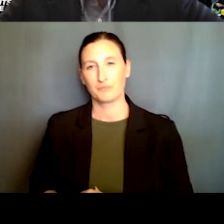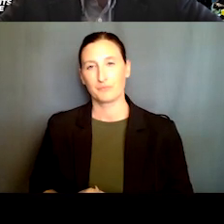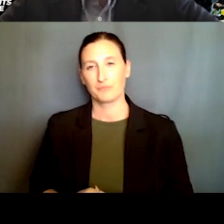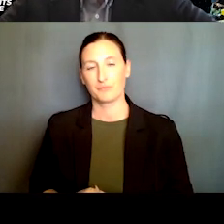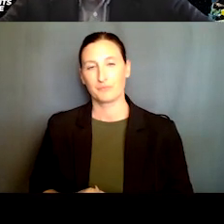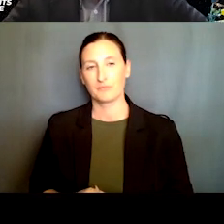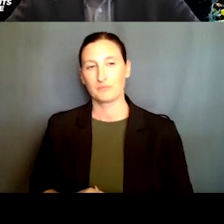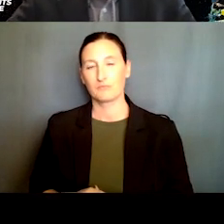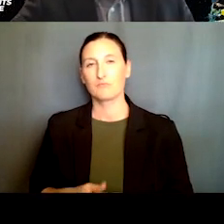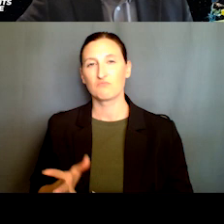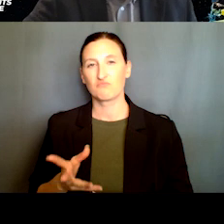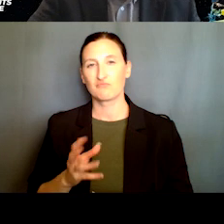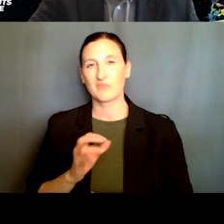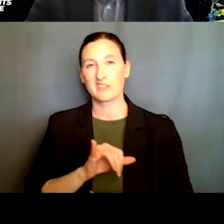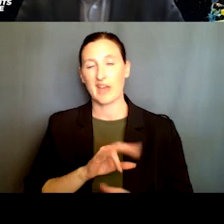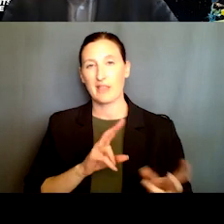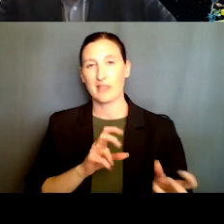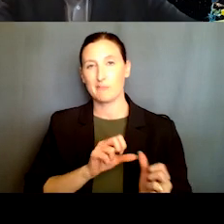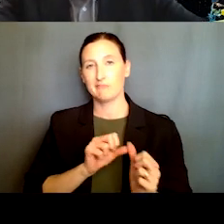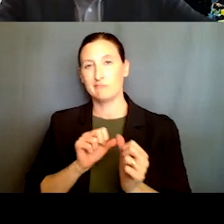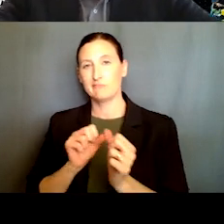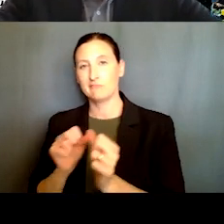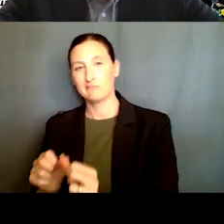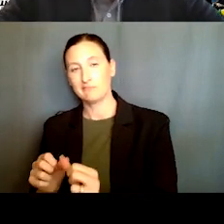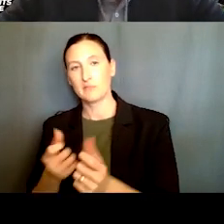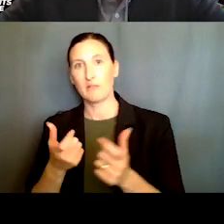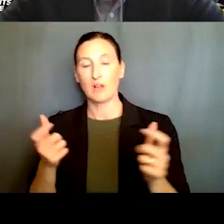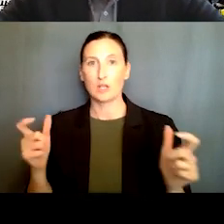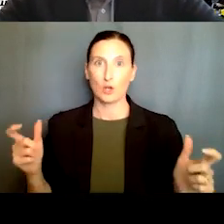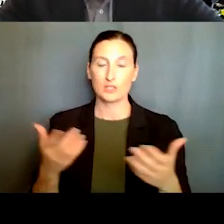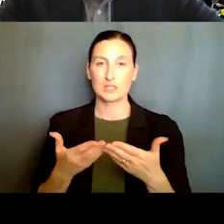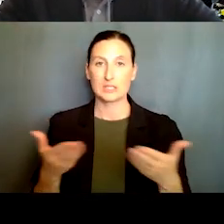Still keeping on with this theme of large things that are